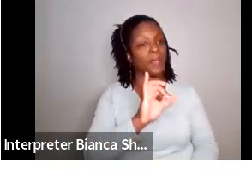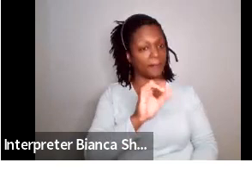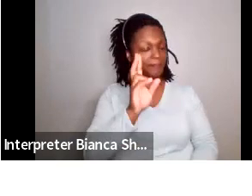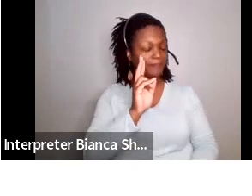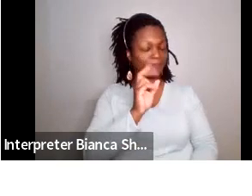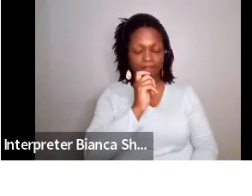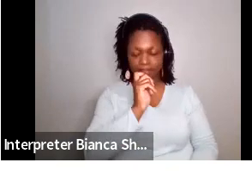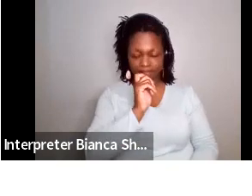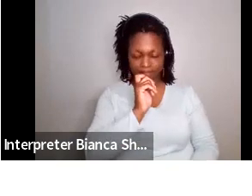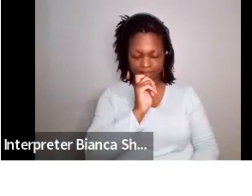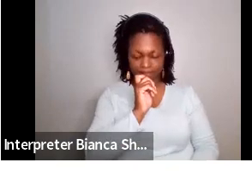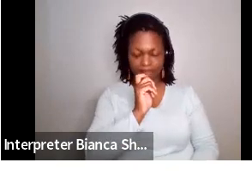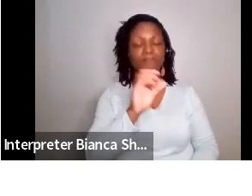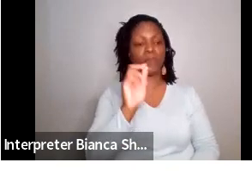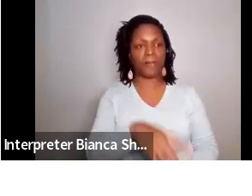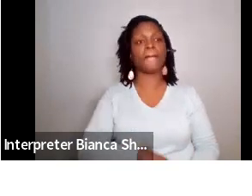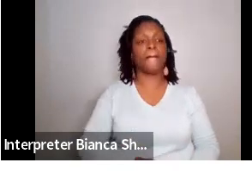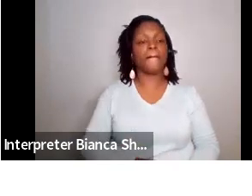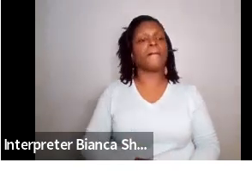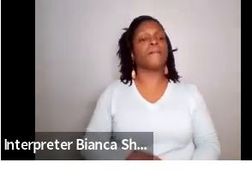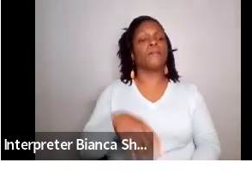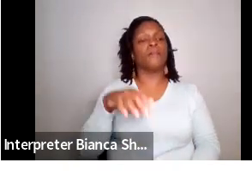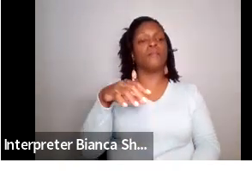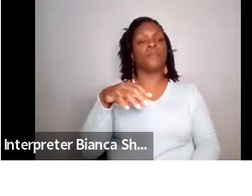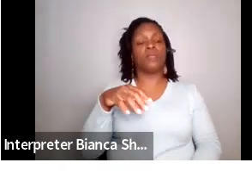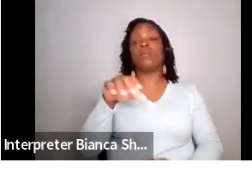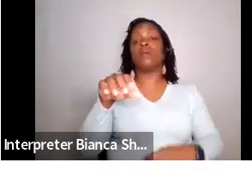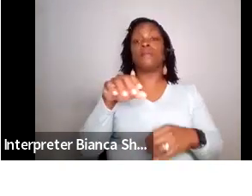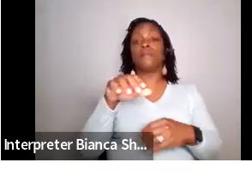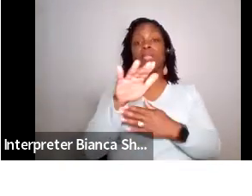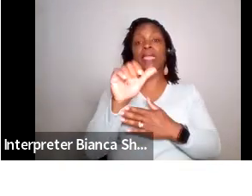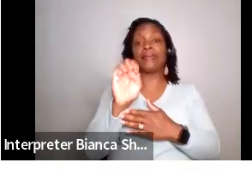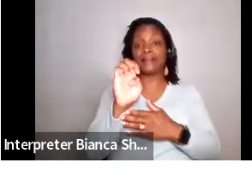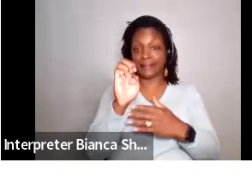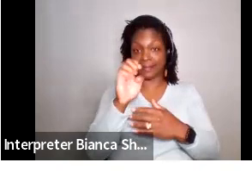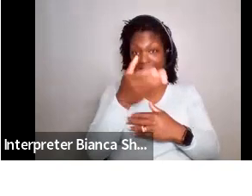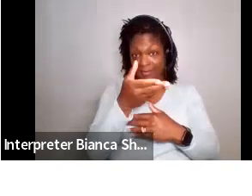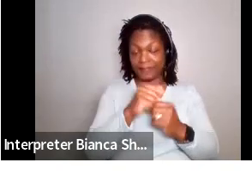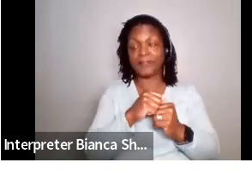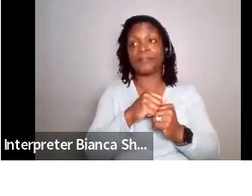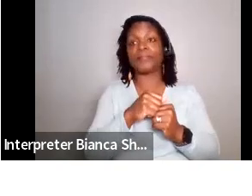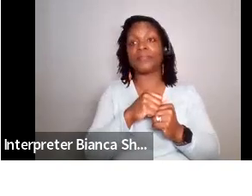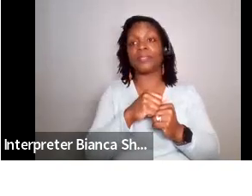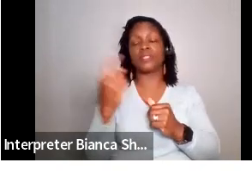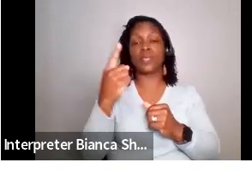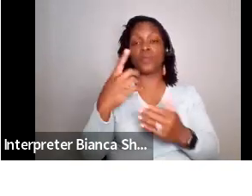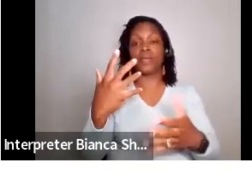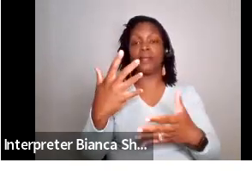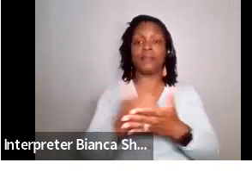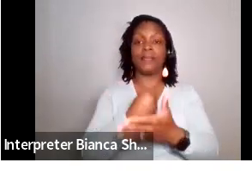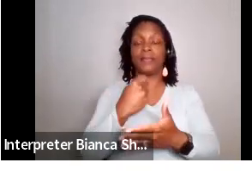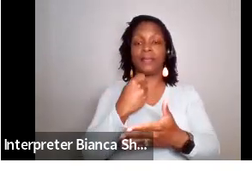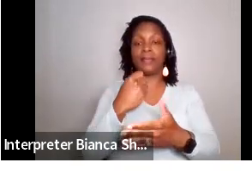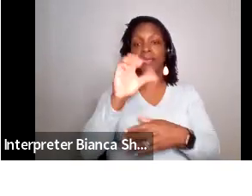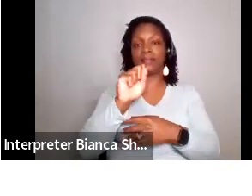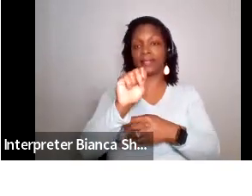Okay, alright, this is a case for someone receiving Ssdi.